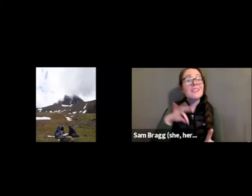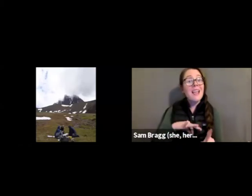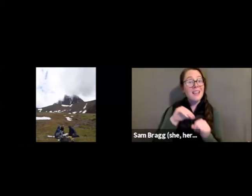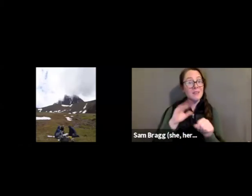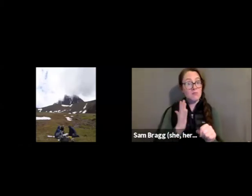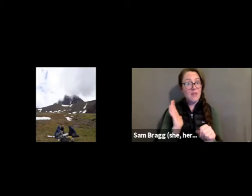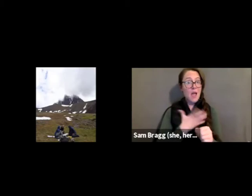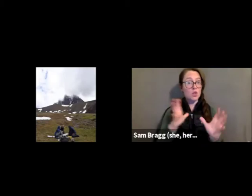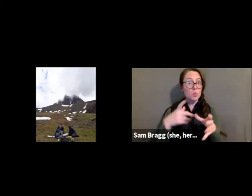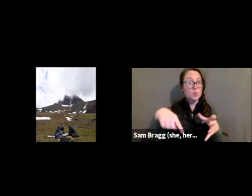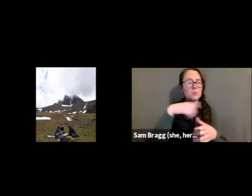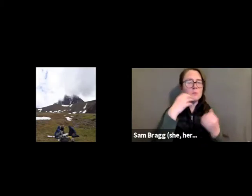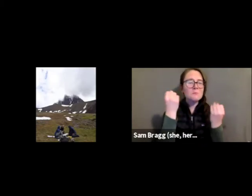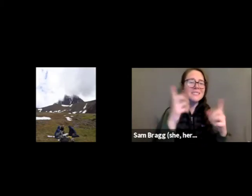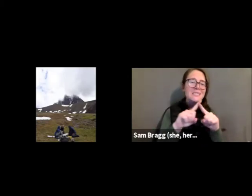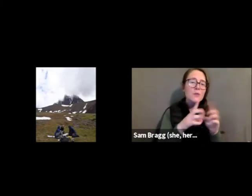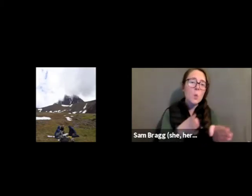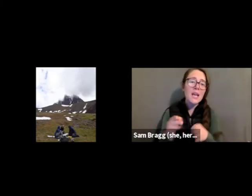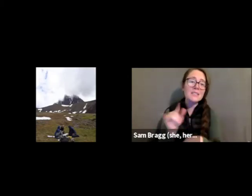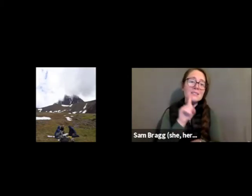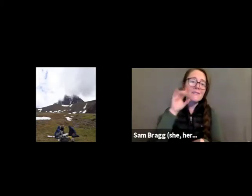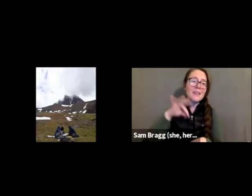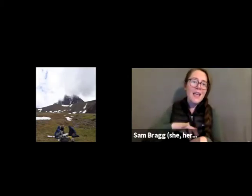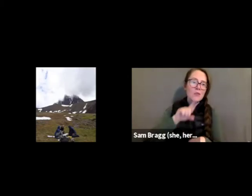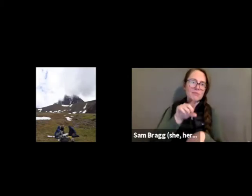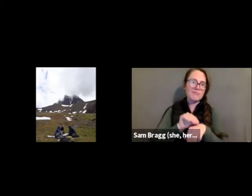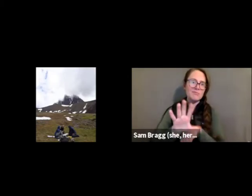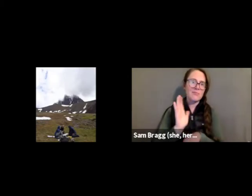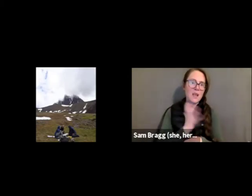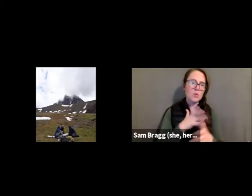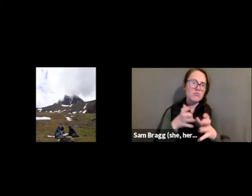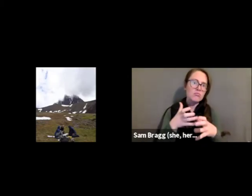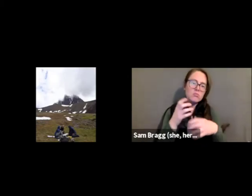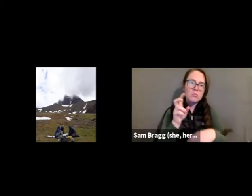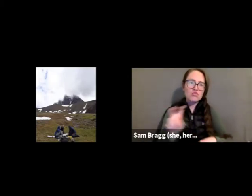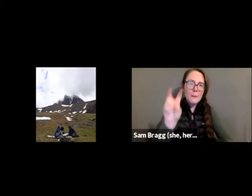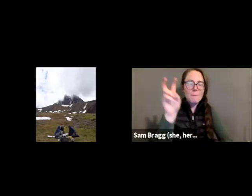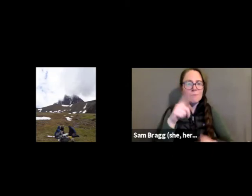gain that's something we have to give i want to put that out there there's many different ways